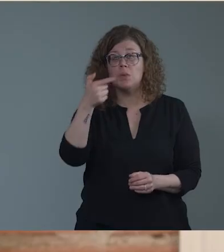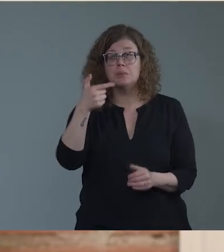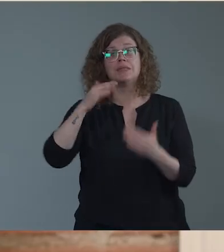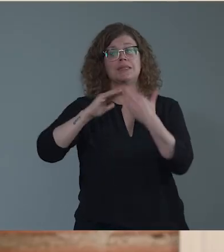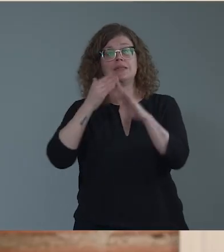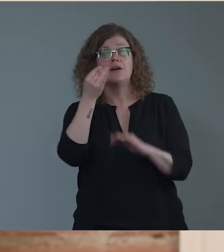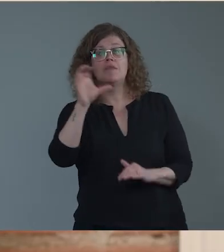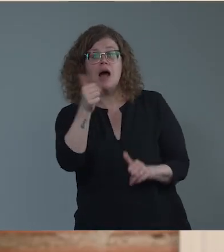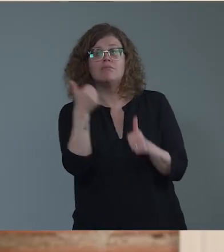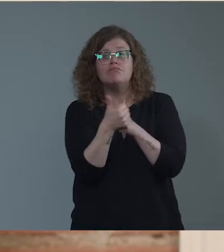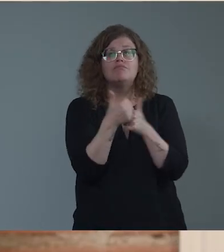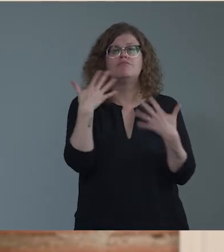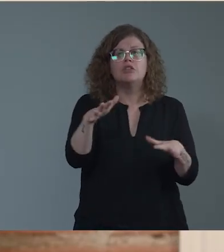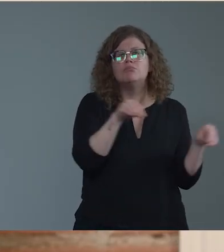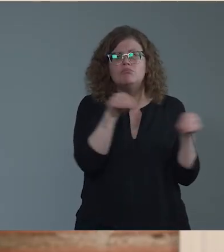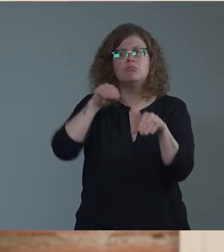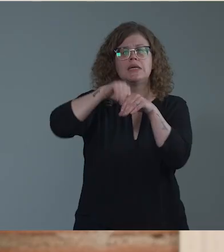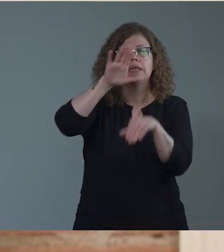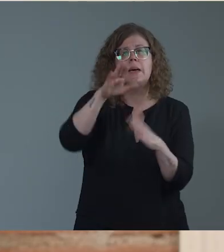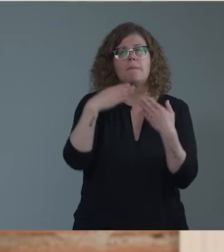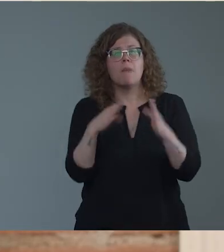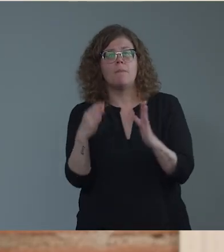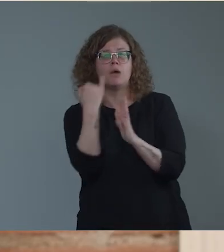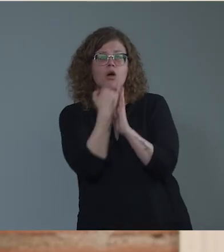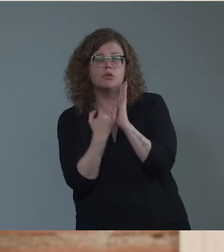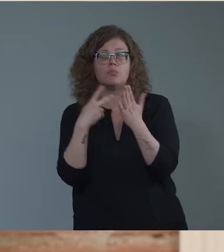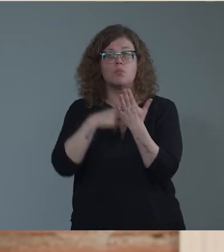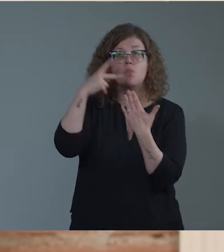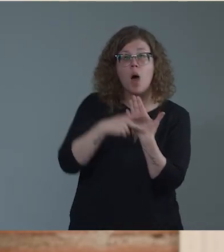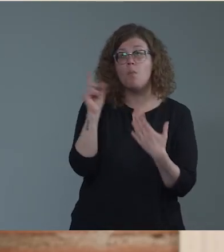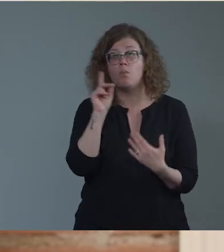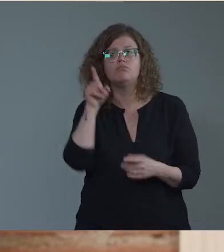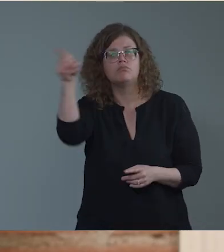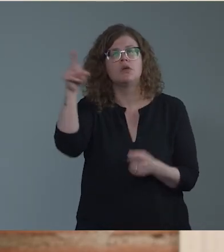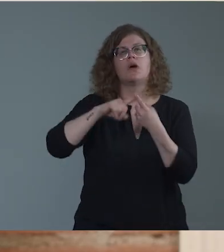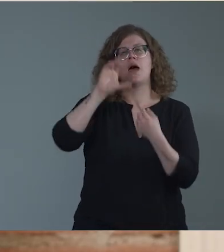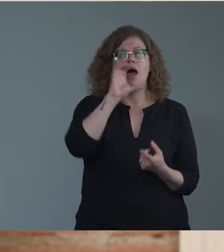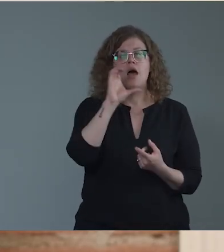So since 2021, Calgary, Arts Development has been responsible for the commissioning of any new artworks